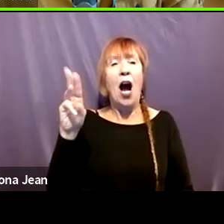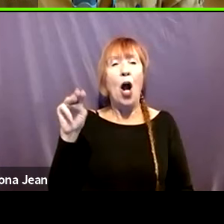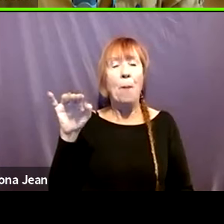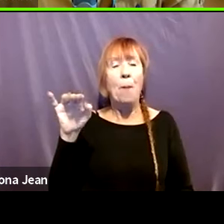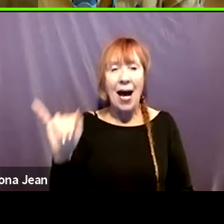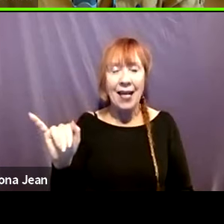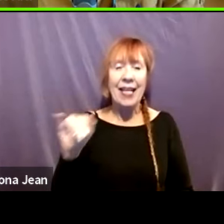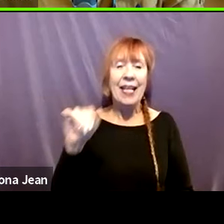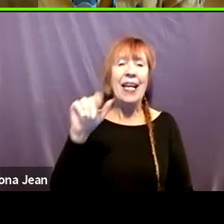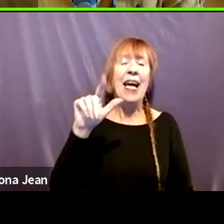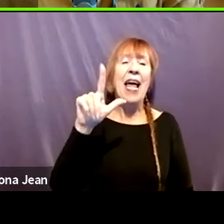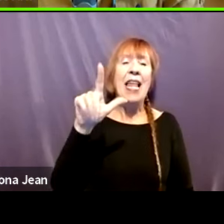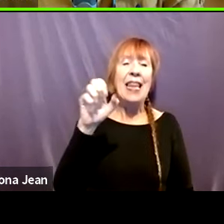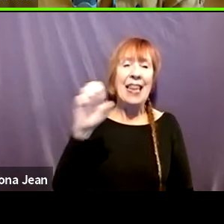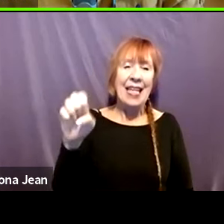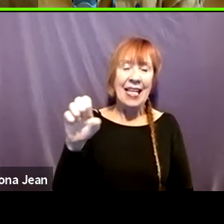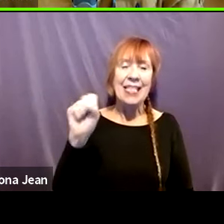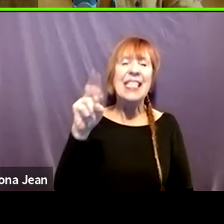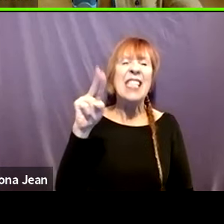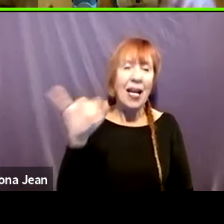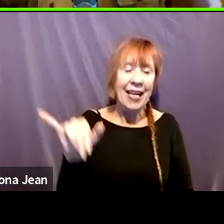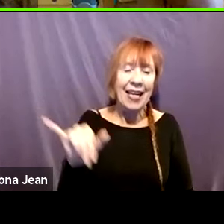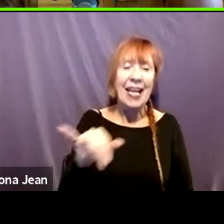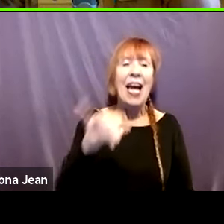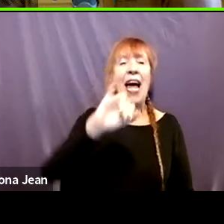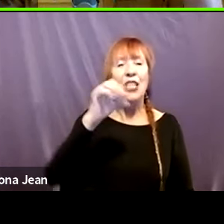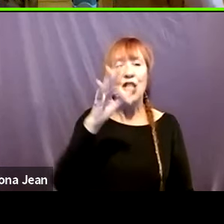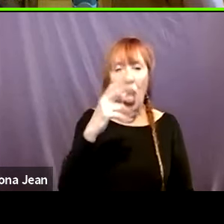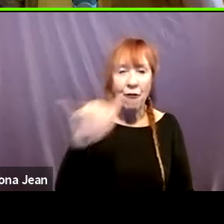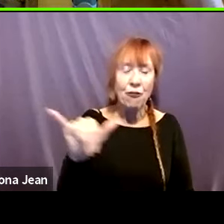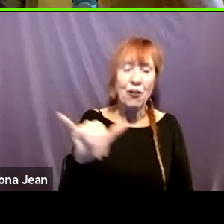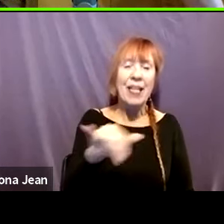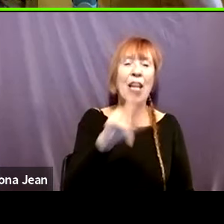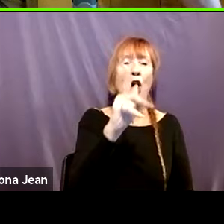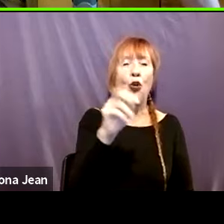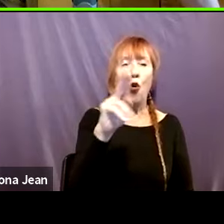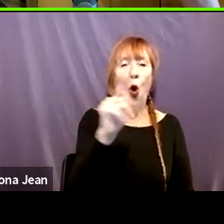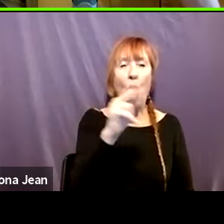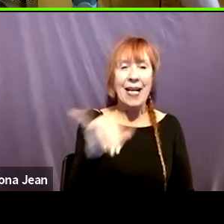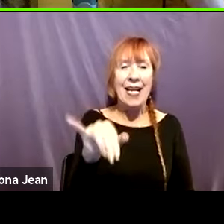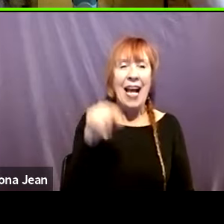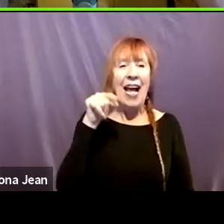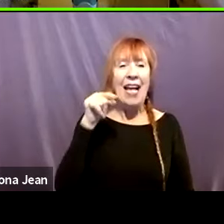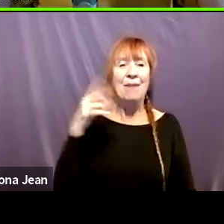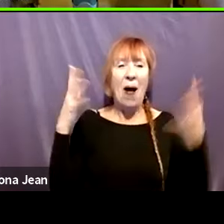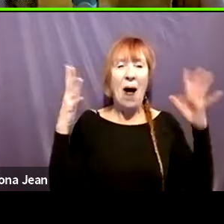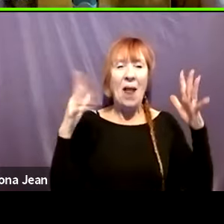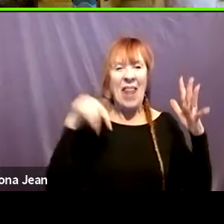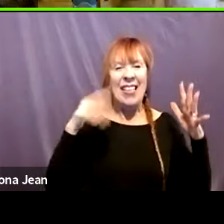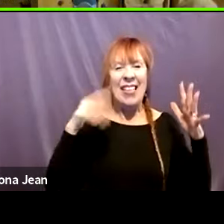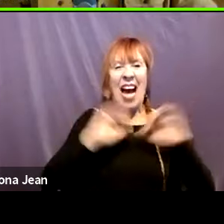Kourtney Richard, and Jeffrey Reddick. Thank you guys for bein' here. This is how you applaud for the deaf community.